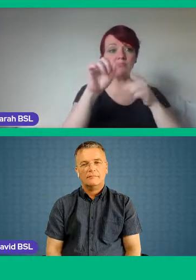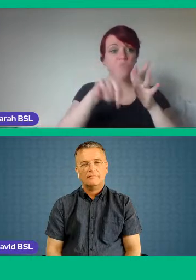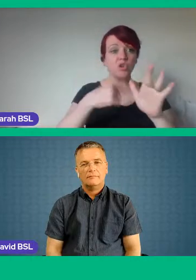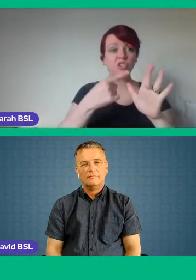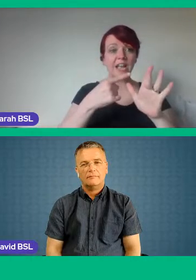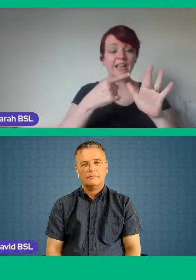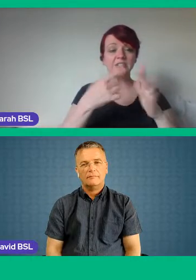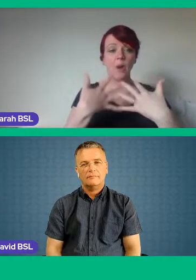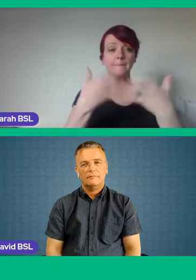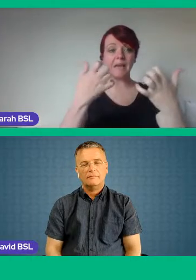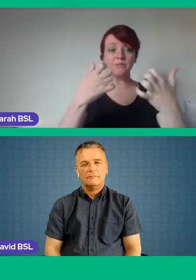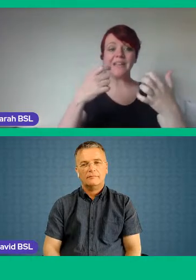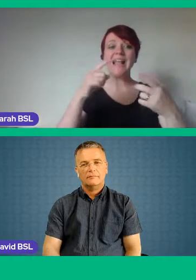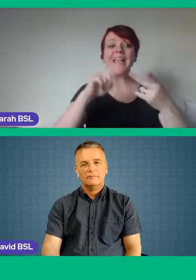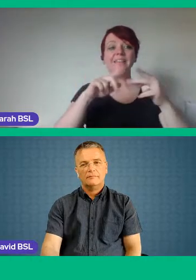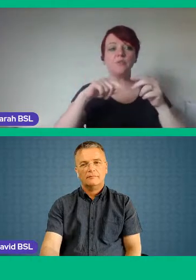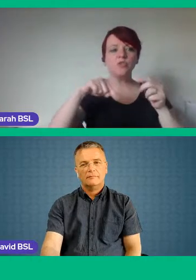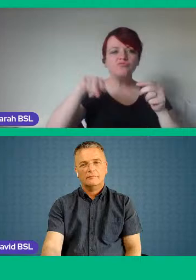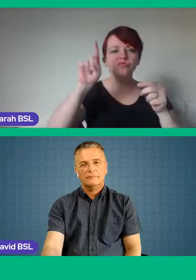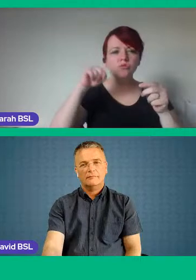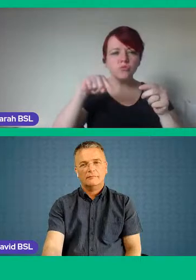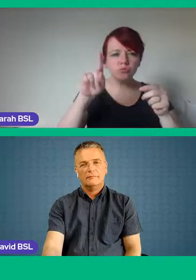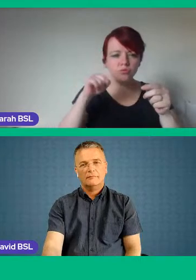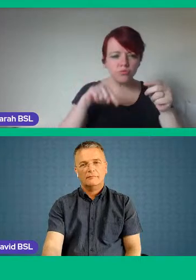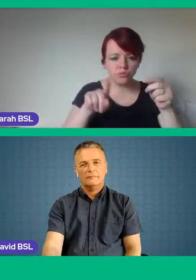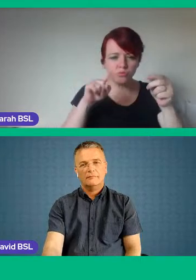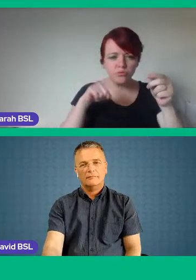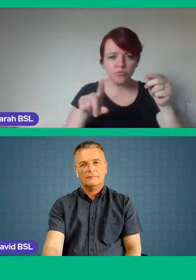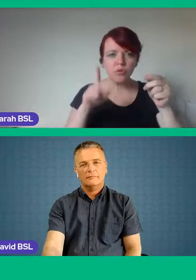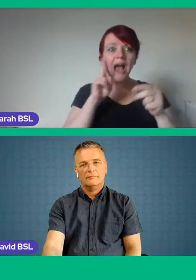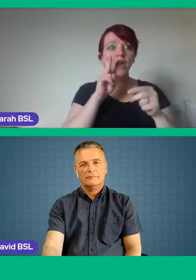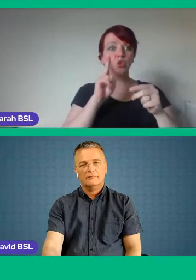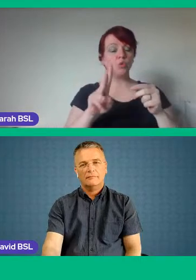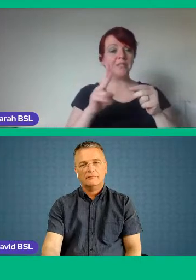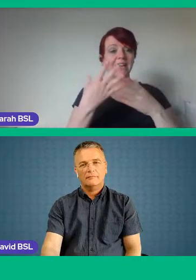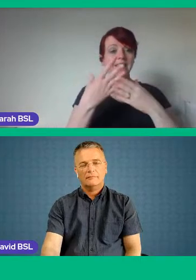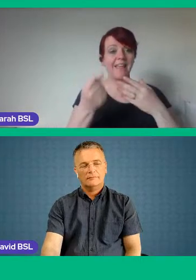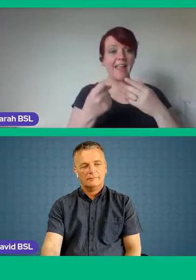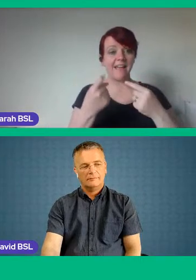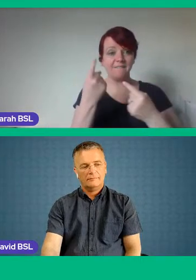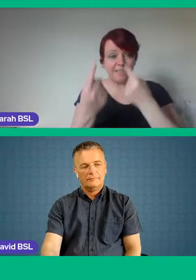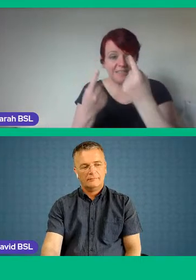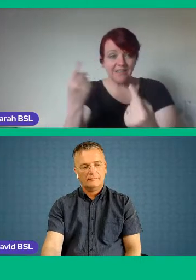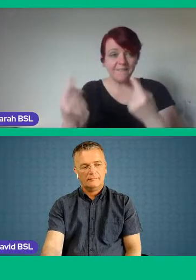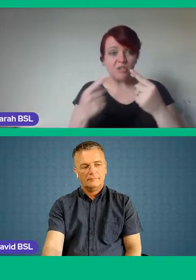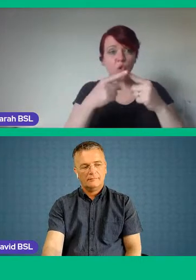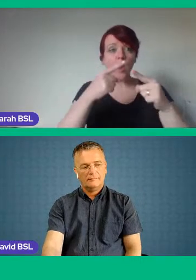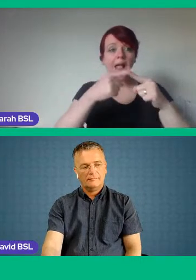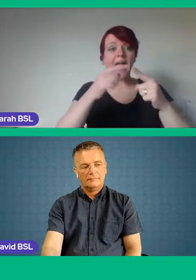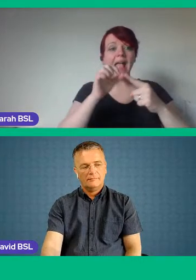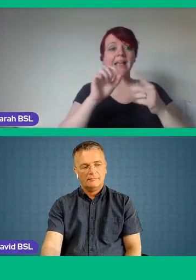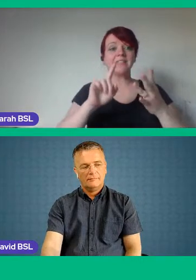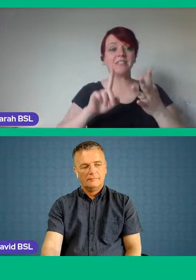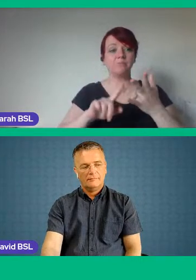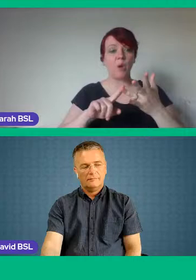You've been brilliant. You can find out more about each of our panellists and their projects if you scroll